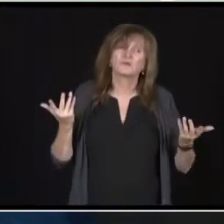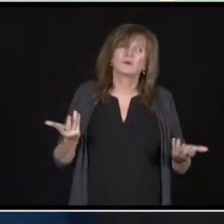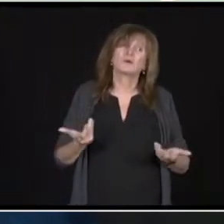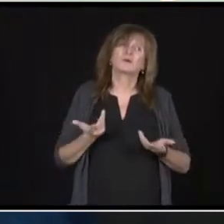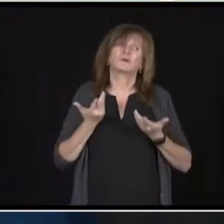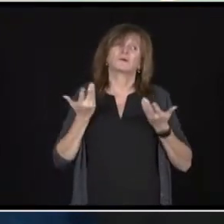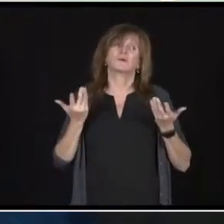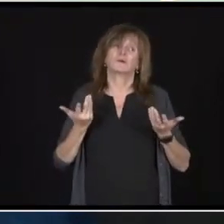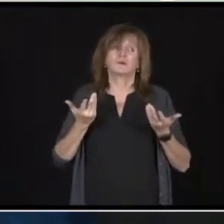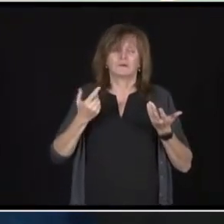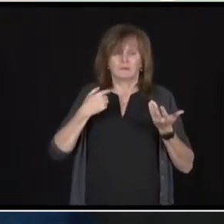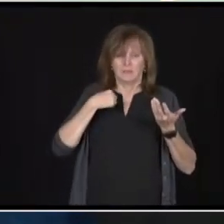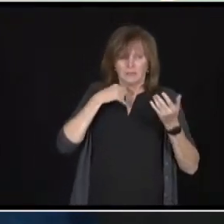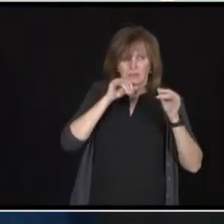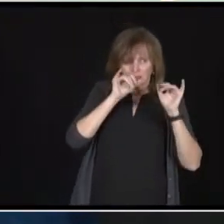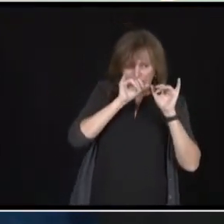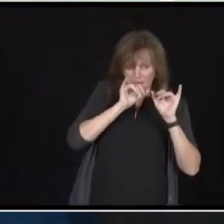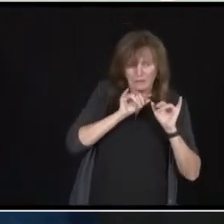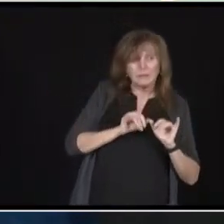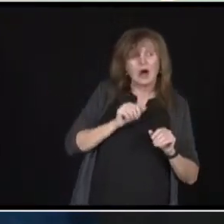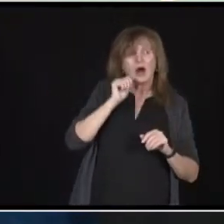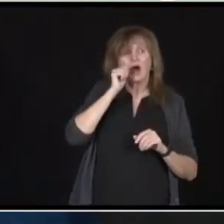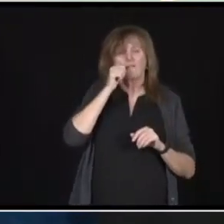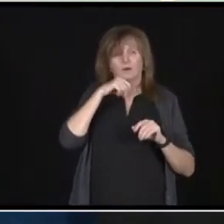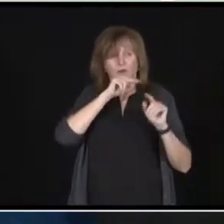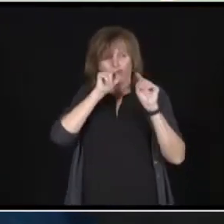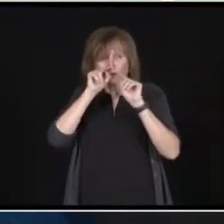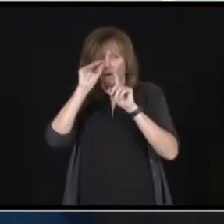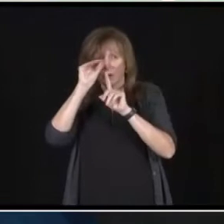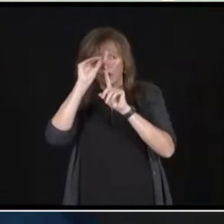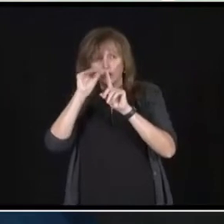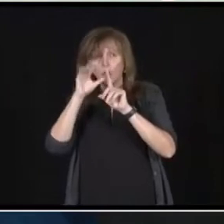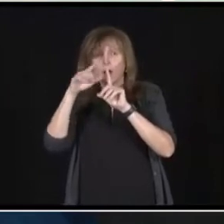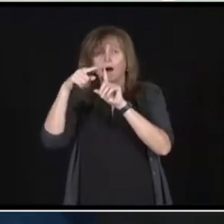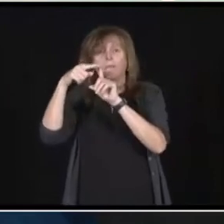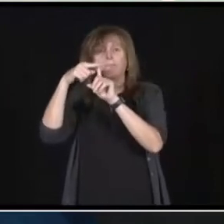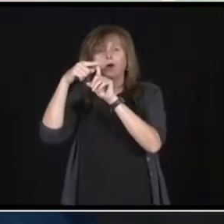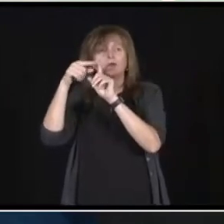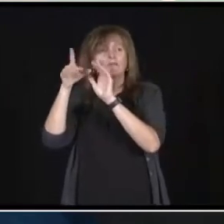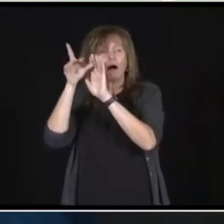And that is one of the things we are measuring every day is the percentage positivity.